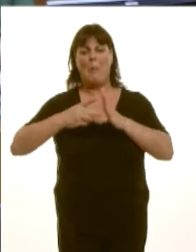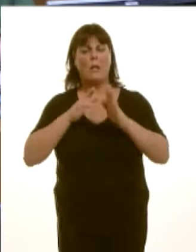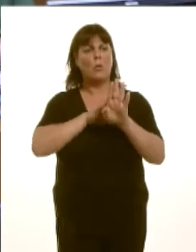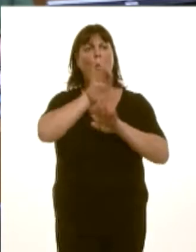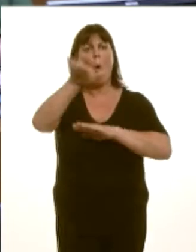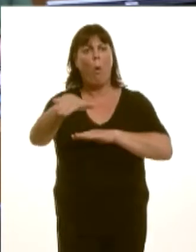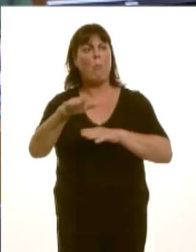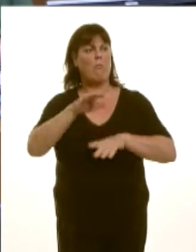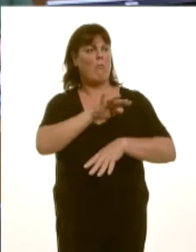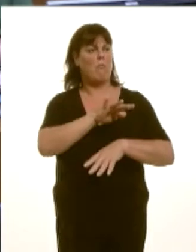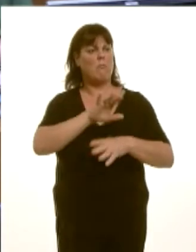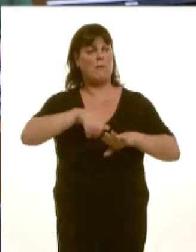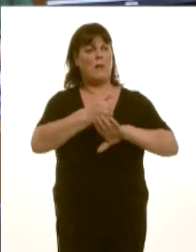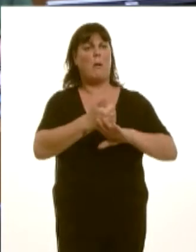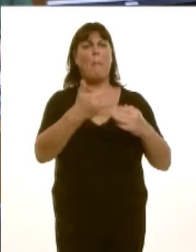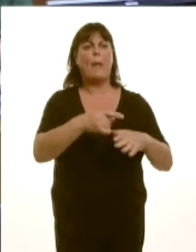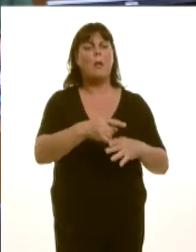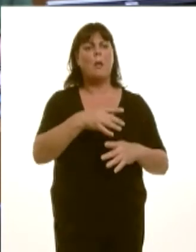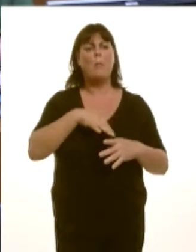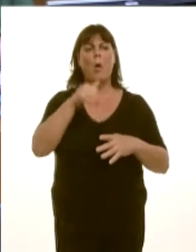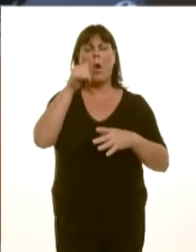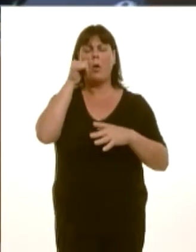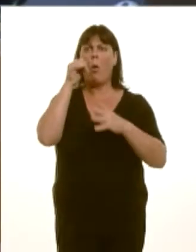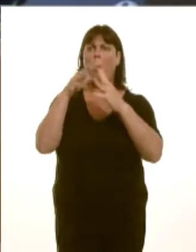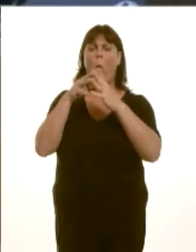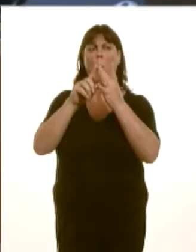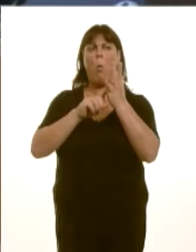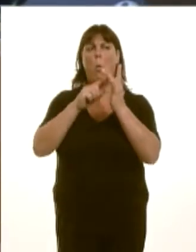Williams process to improve the service for local people.